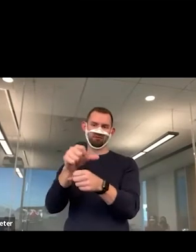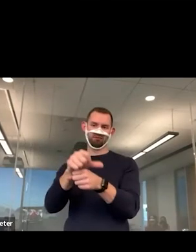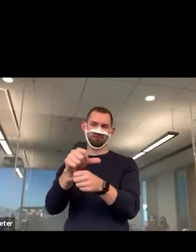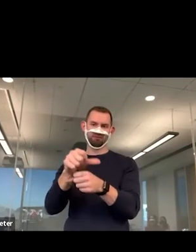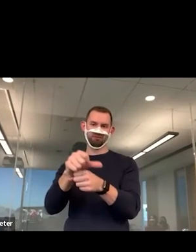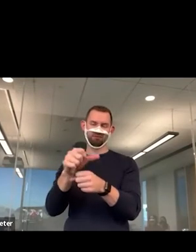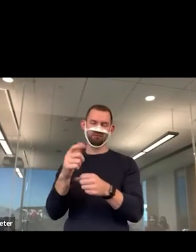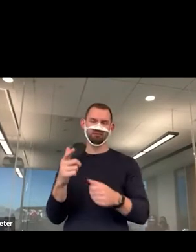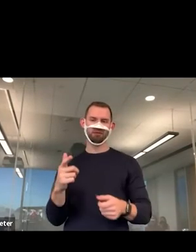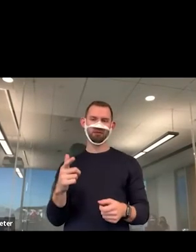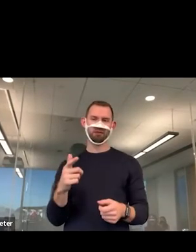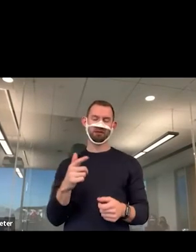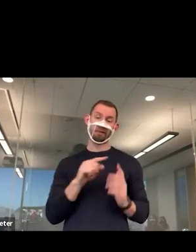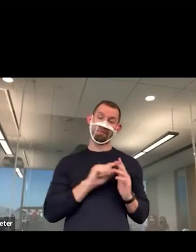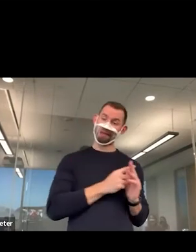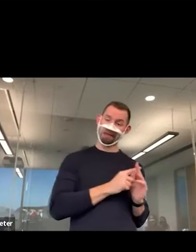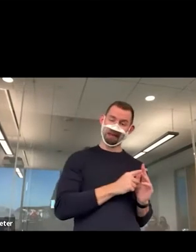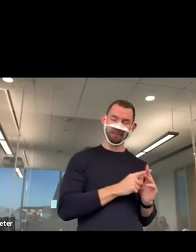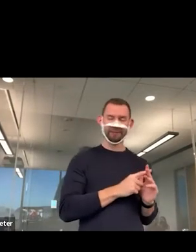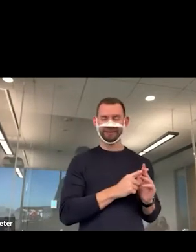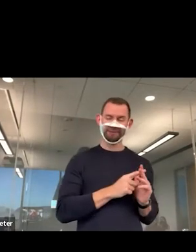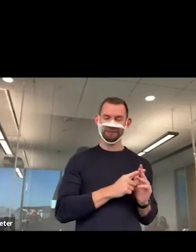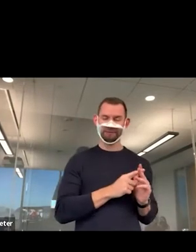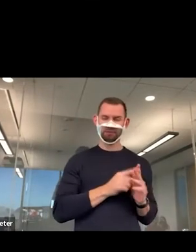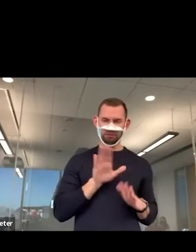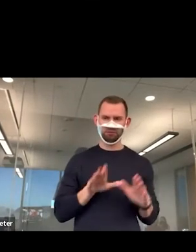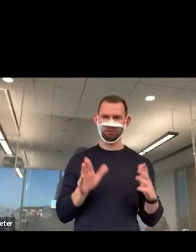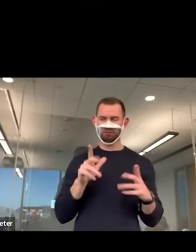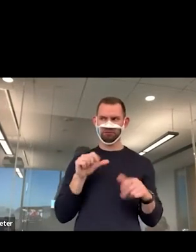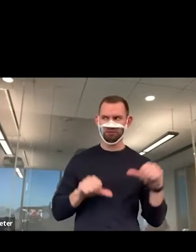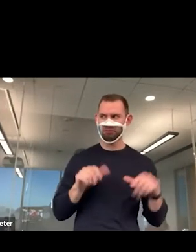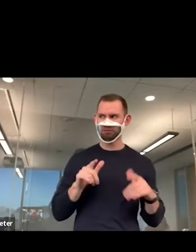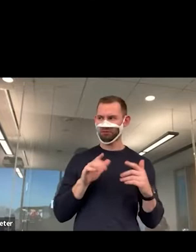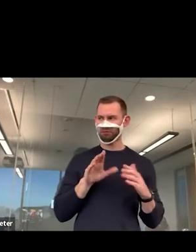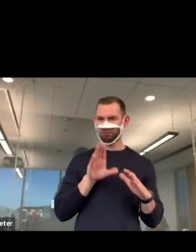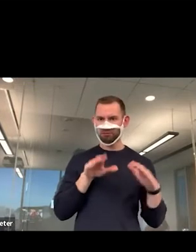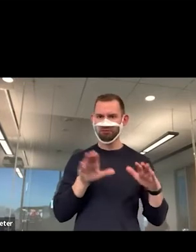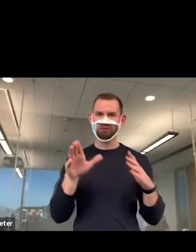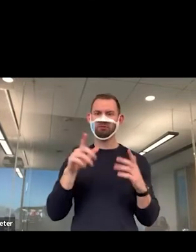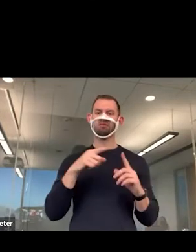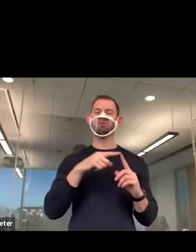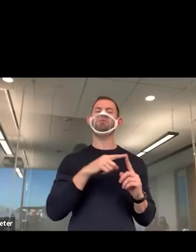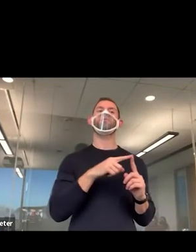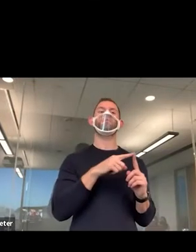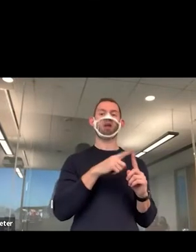ever in the beginning the beginning was always rocky but once i was there for a while and i i